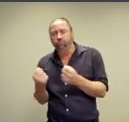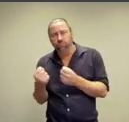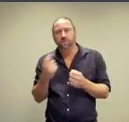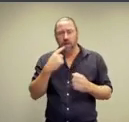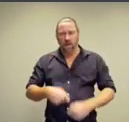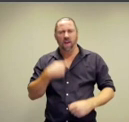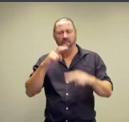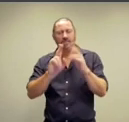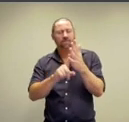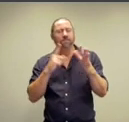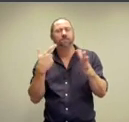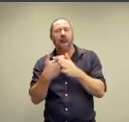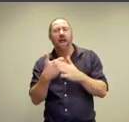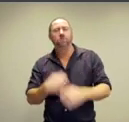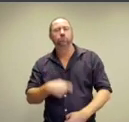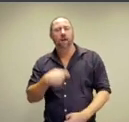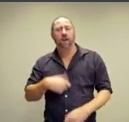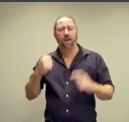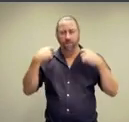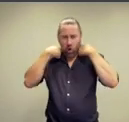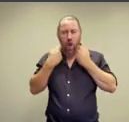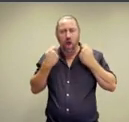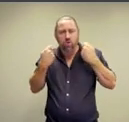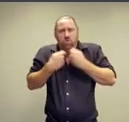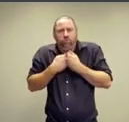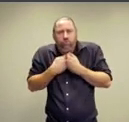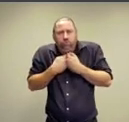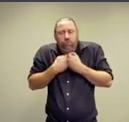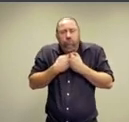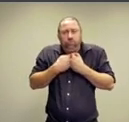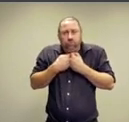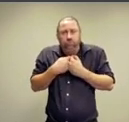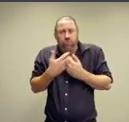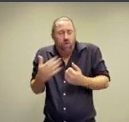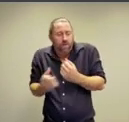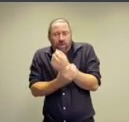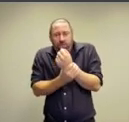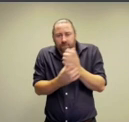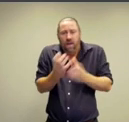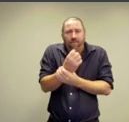Now, heavy duty leather flight jackets had wraparound collars, they had wind flaps,